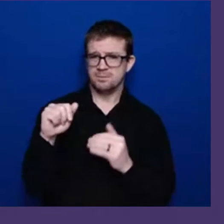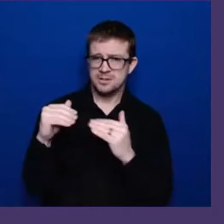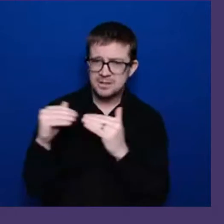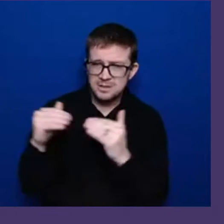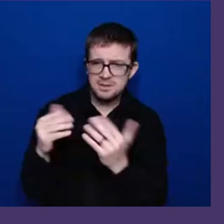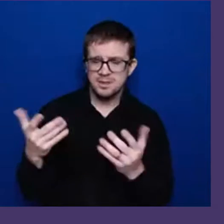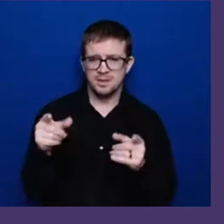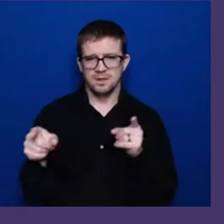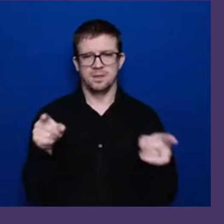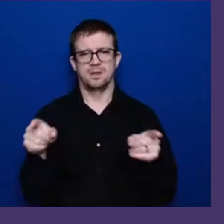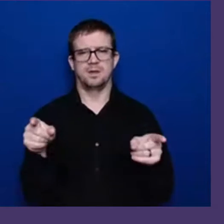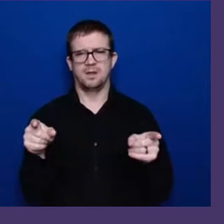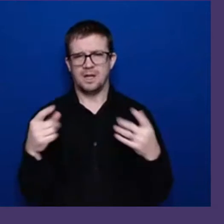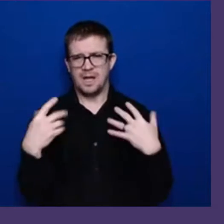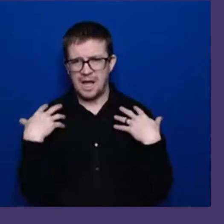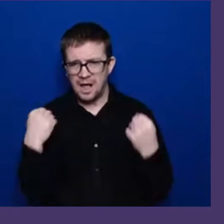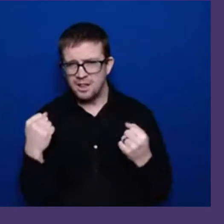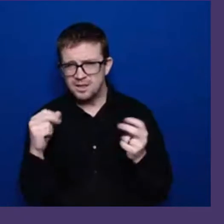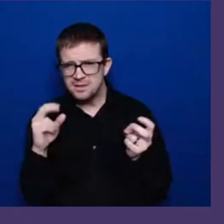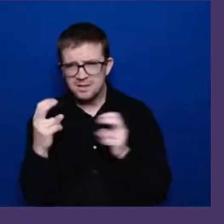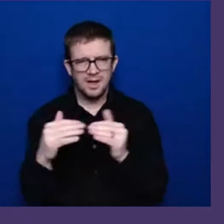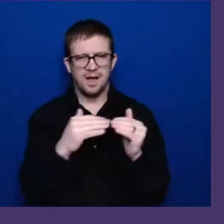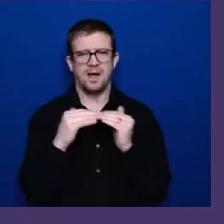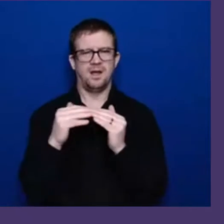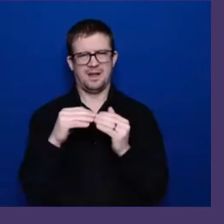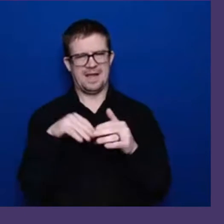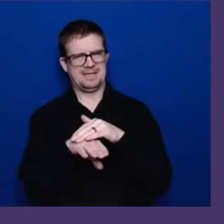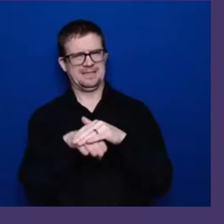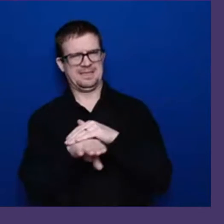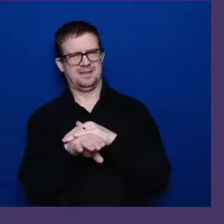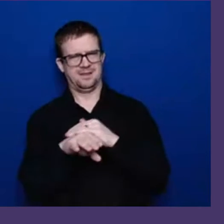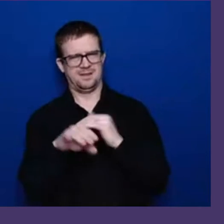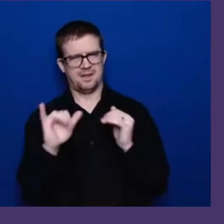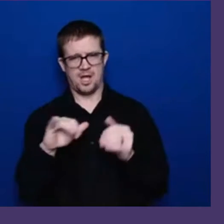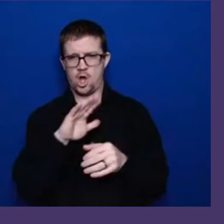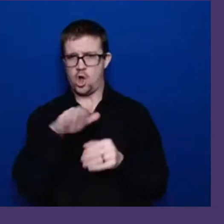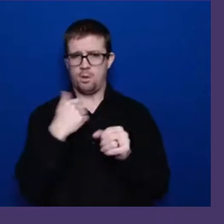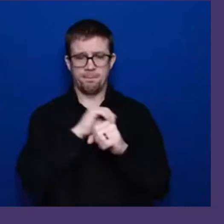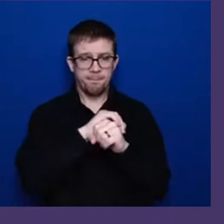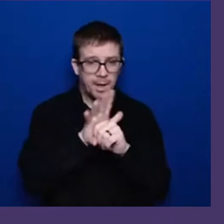everything that was happening in the pandemic. People needed to be safe, they needed to be protected.